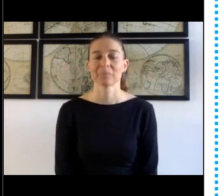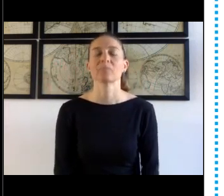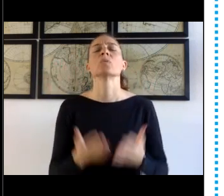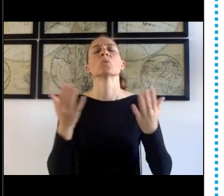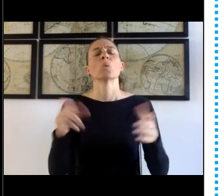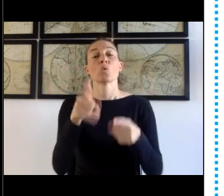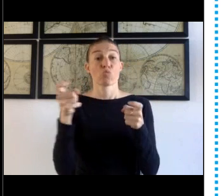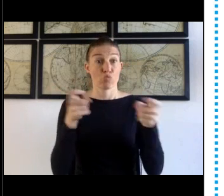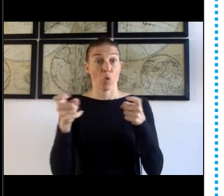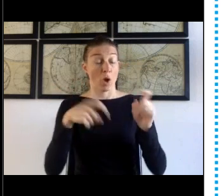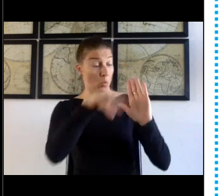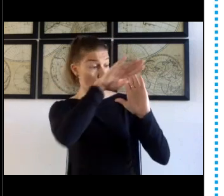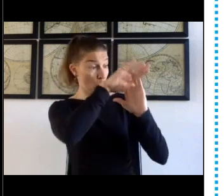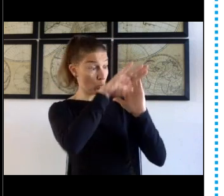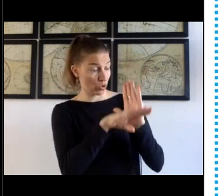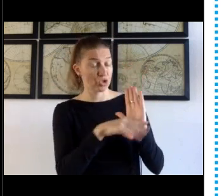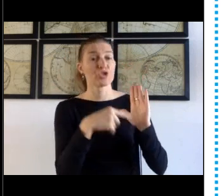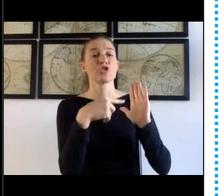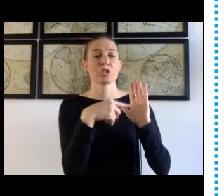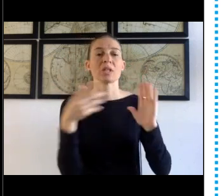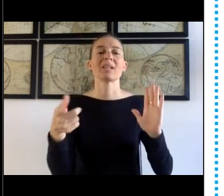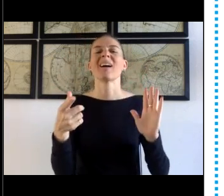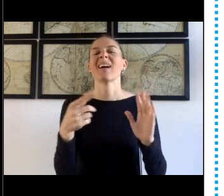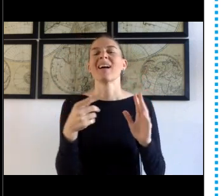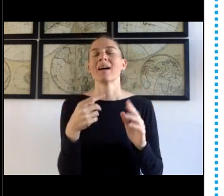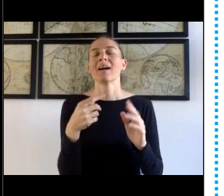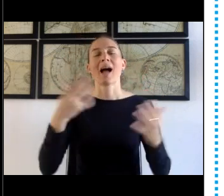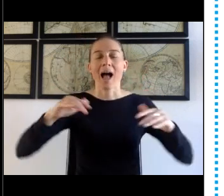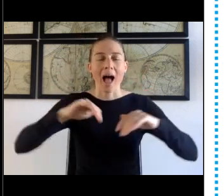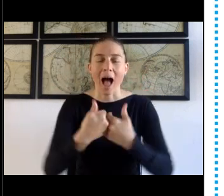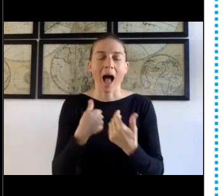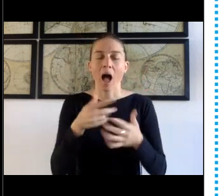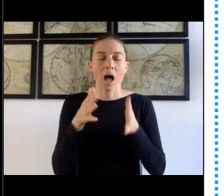we name them by mere numbers. So let's say this regulation is 261.